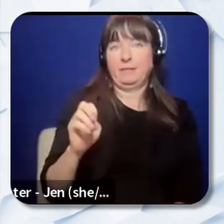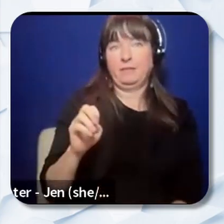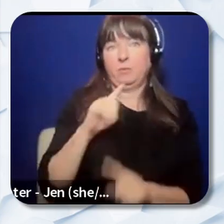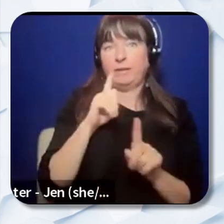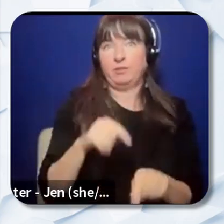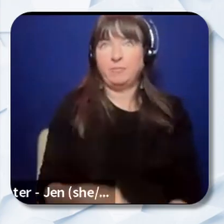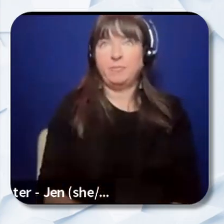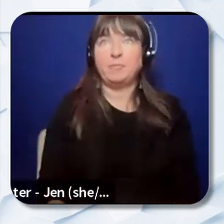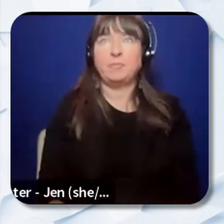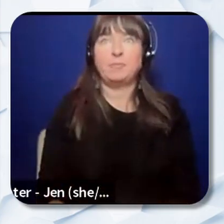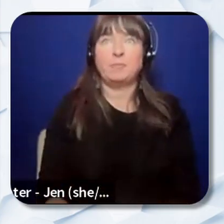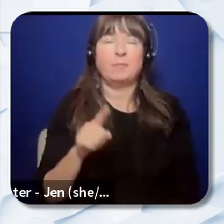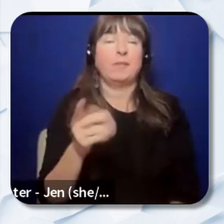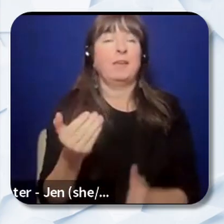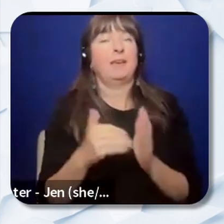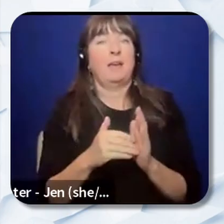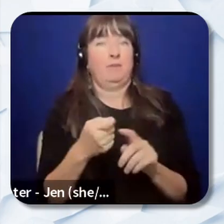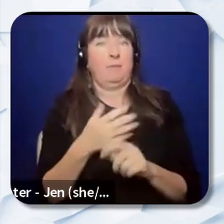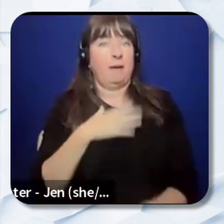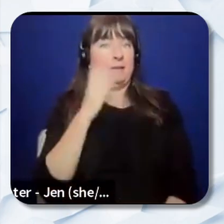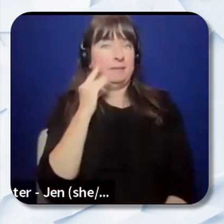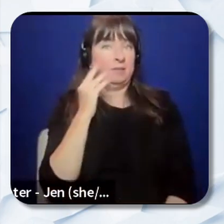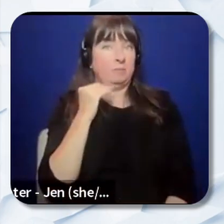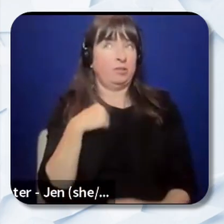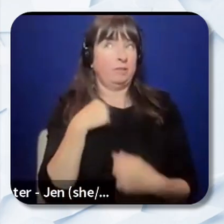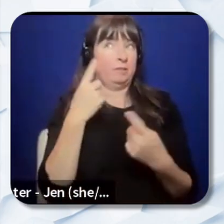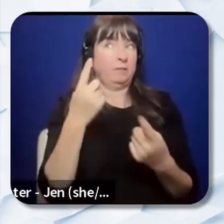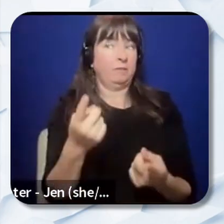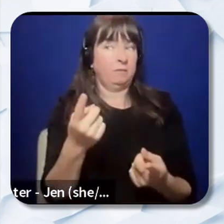Candace Manansala: So again from my experience the one thing I'm going to speak as a program